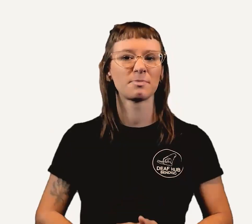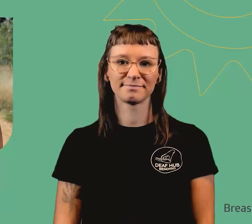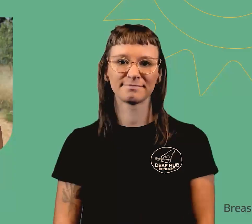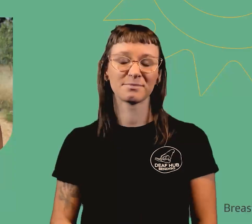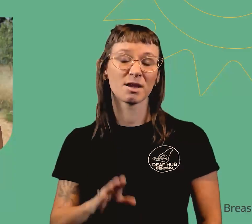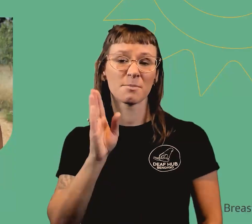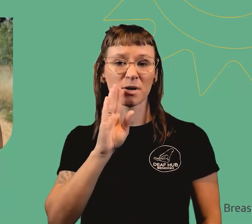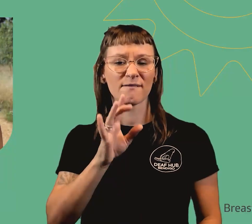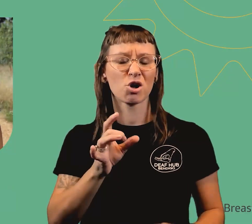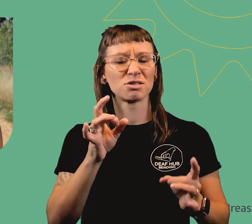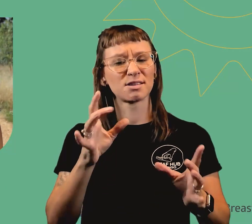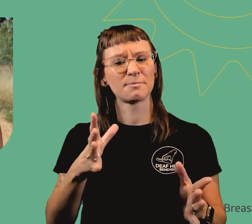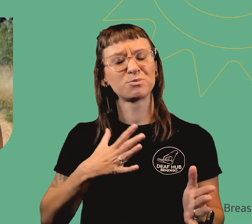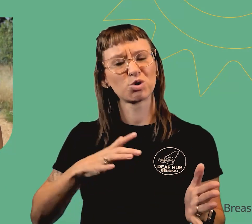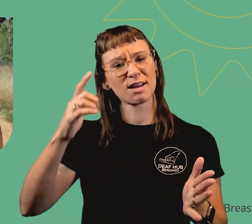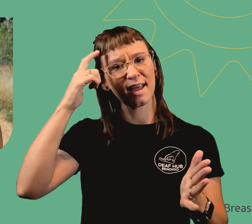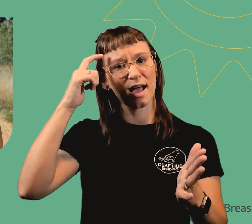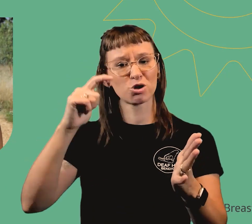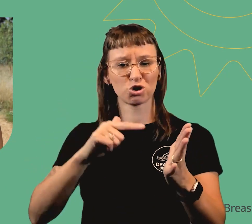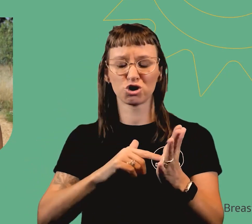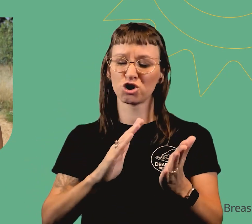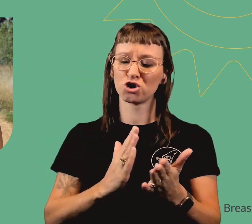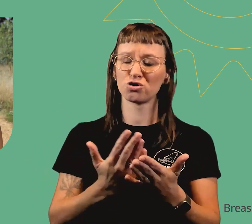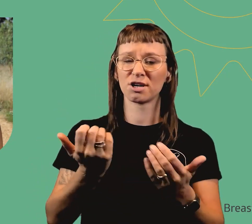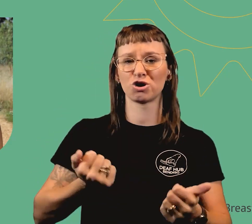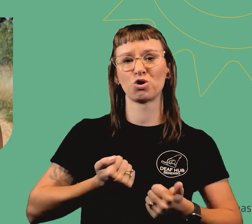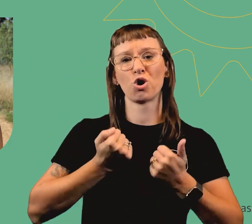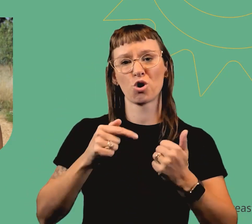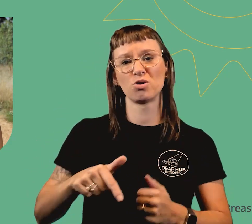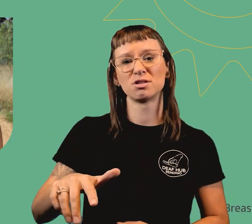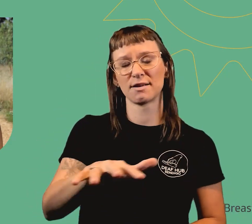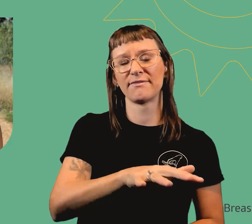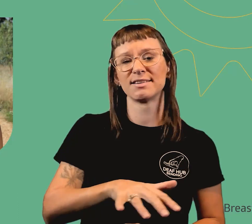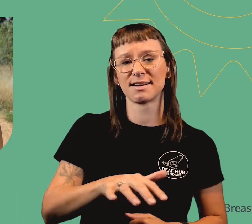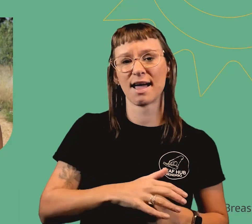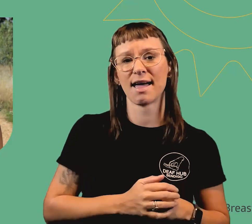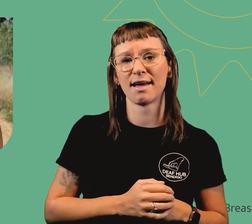Before we begin, I would like to acknowledge the traditional custodians of the lands on which we